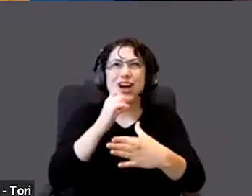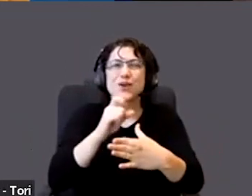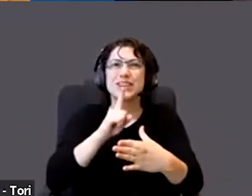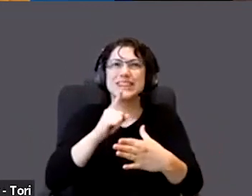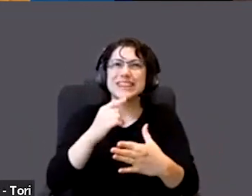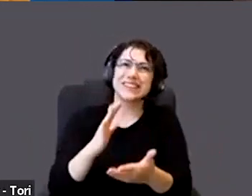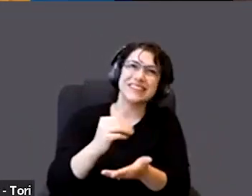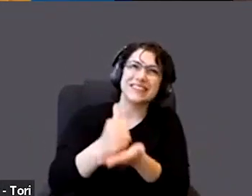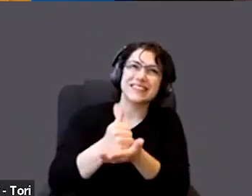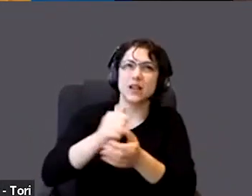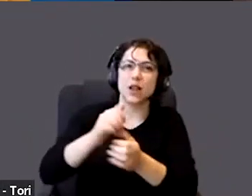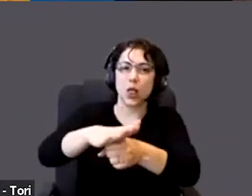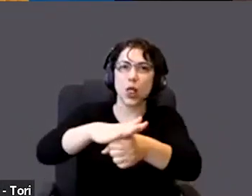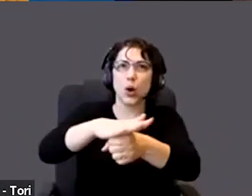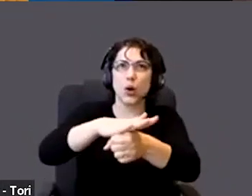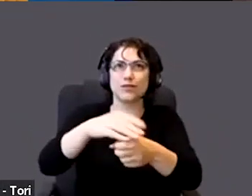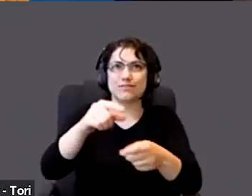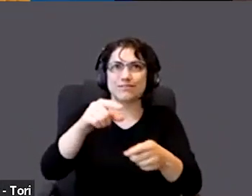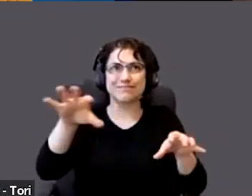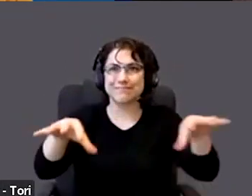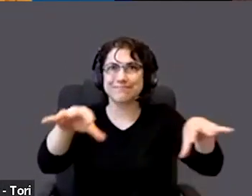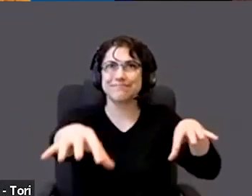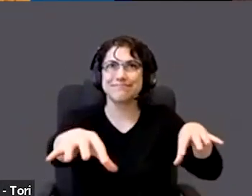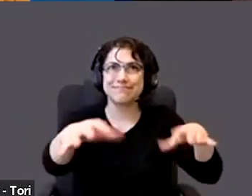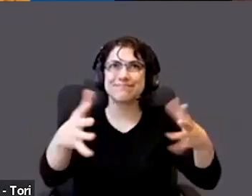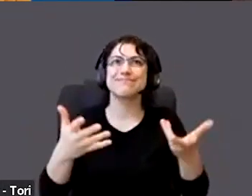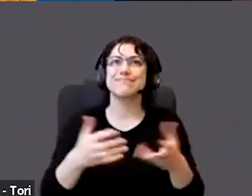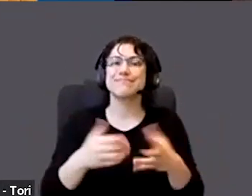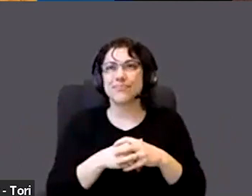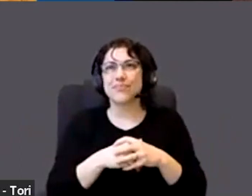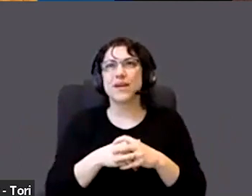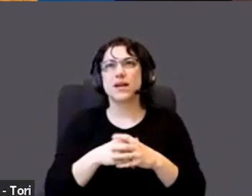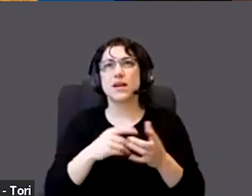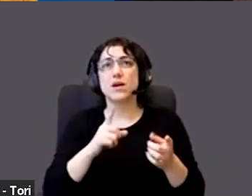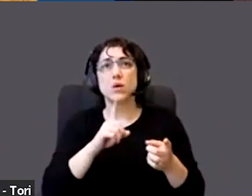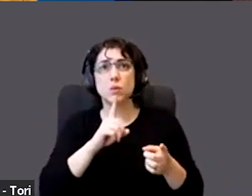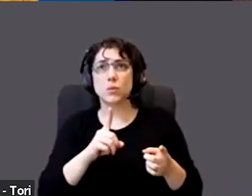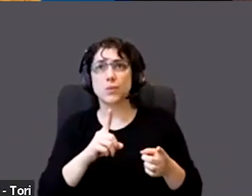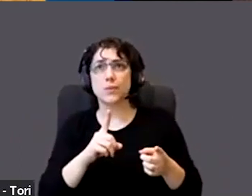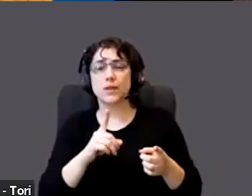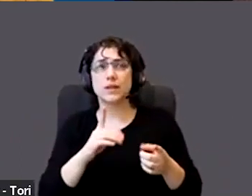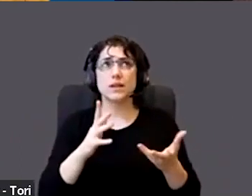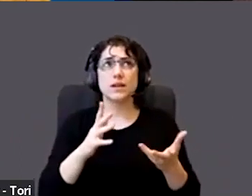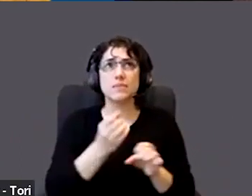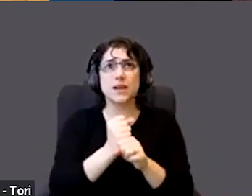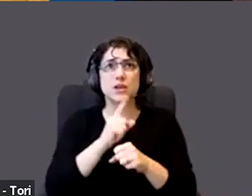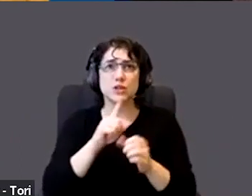and that's really where I think communication is, is to say -- and also to make sure that the models may be applicable